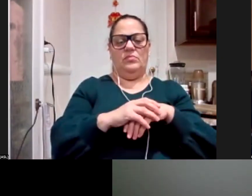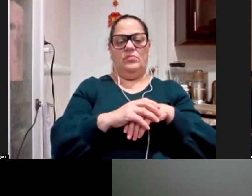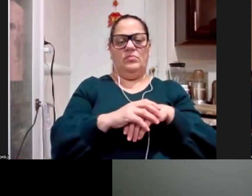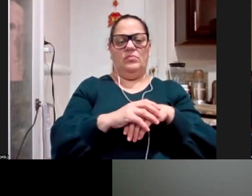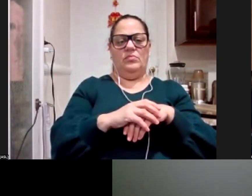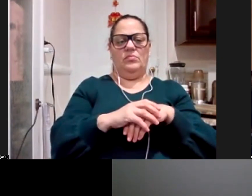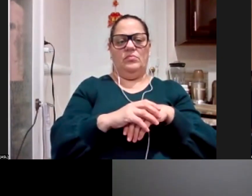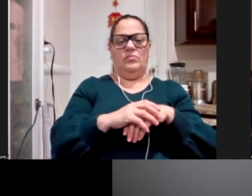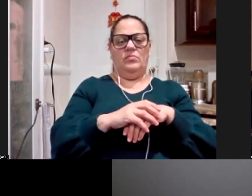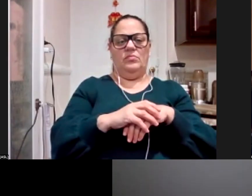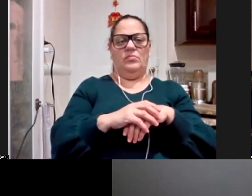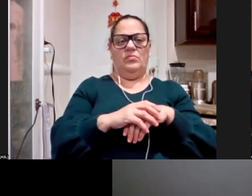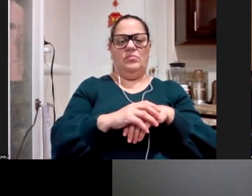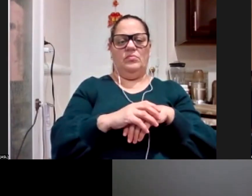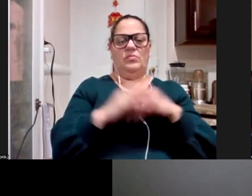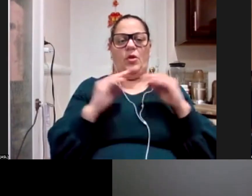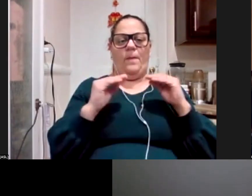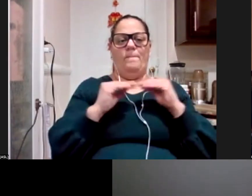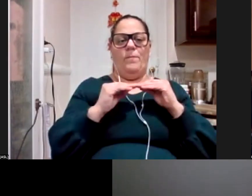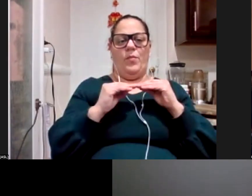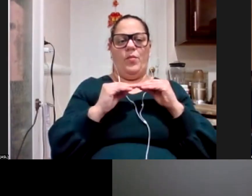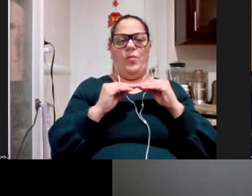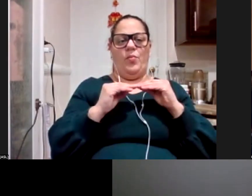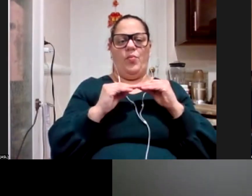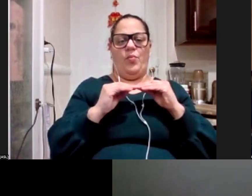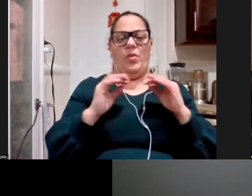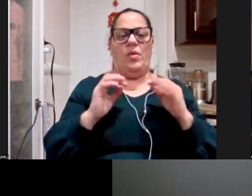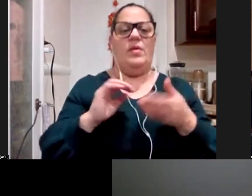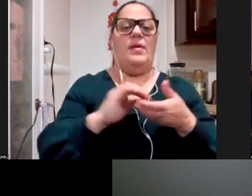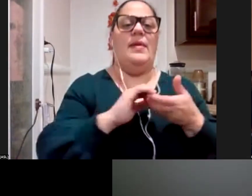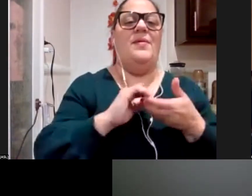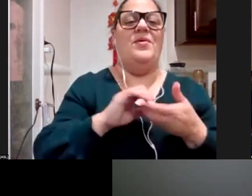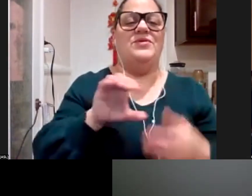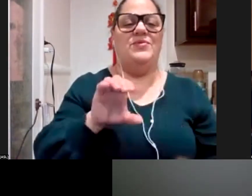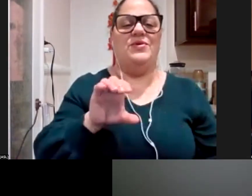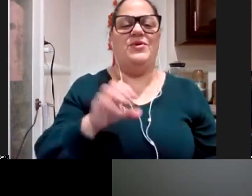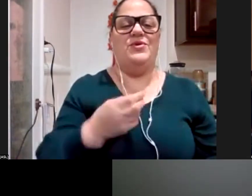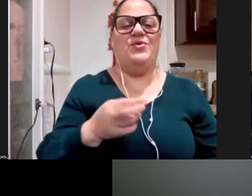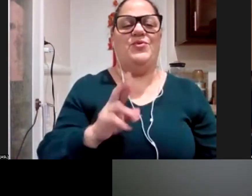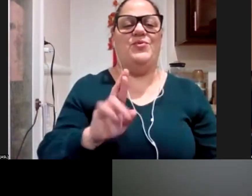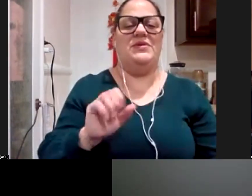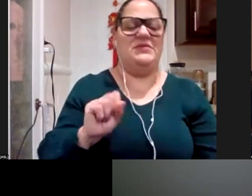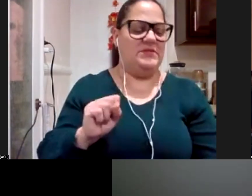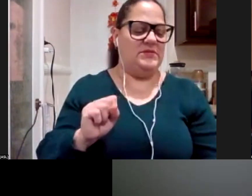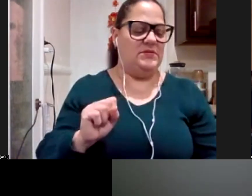is more of a collaboration with Chris. If Chris, you want to talk more about the transportation